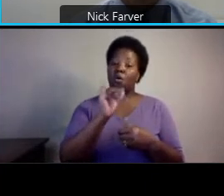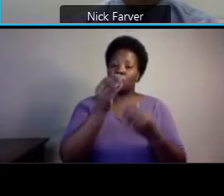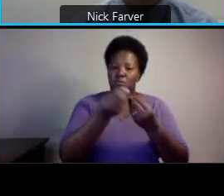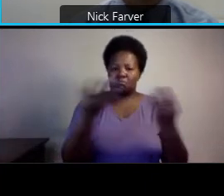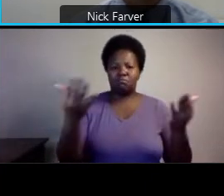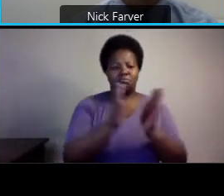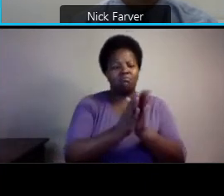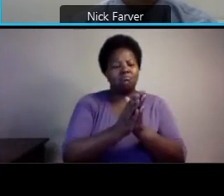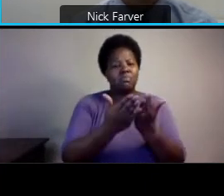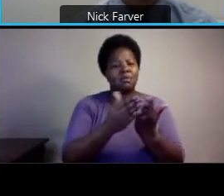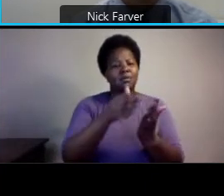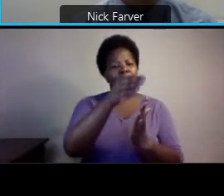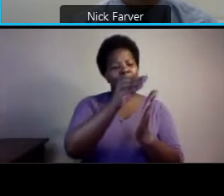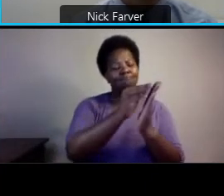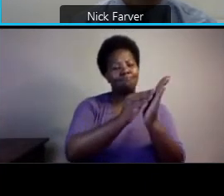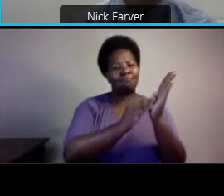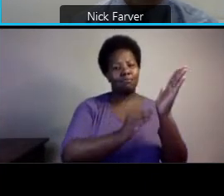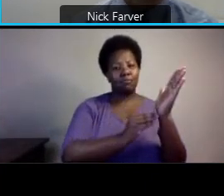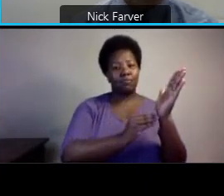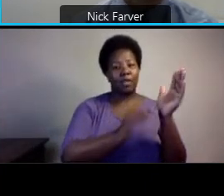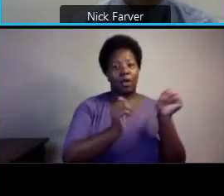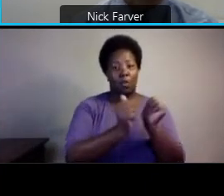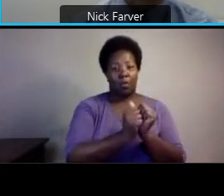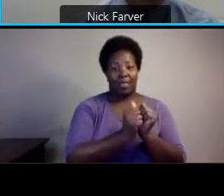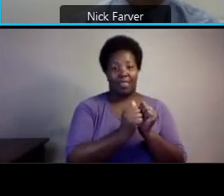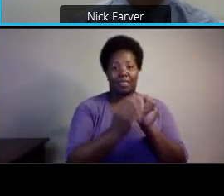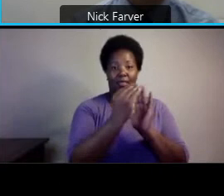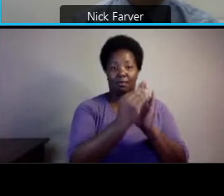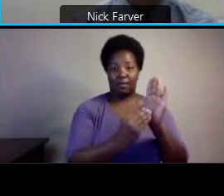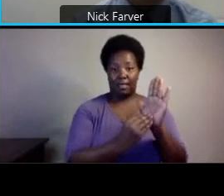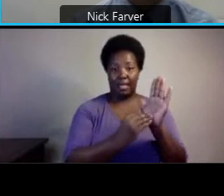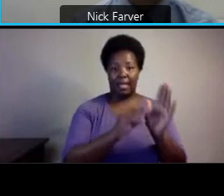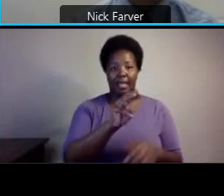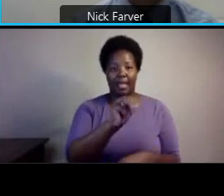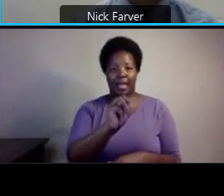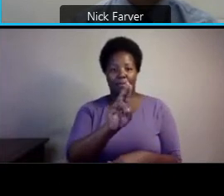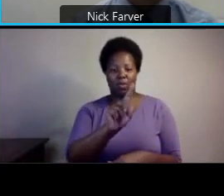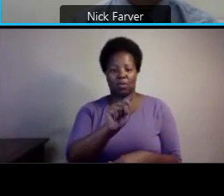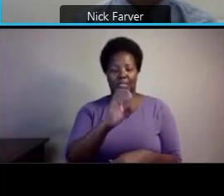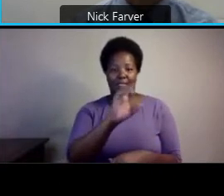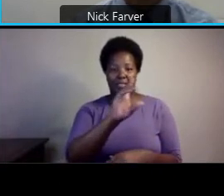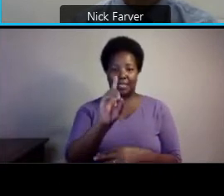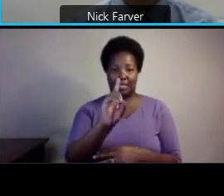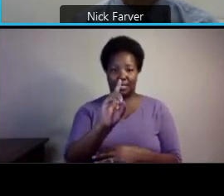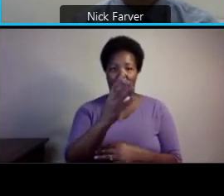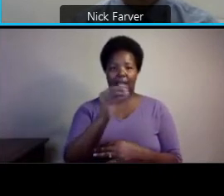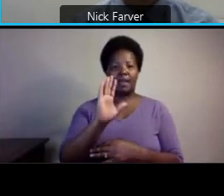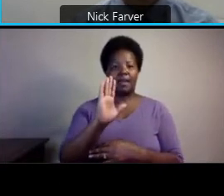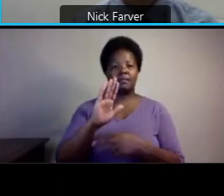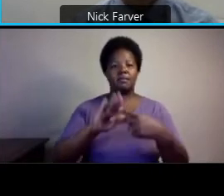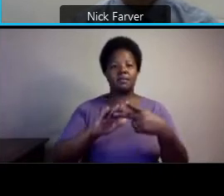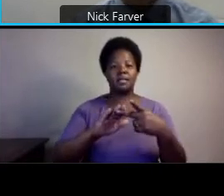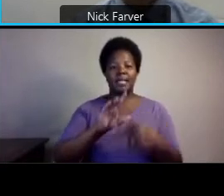better known as mut cd and ddot's pedestrian safety and work zone standards there will be safe